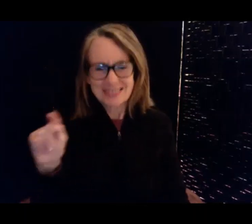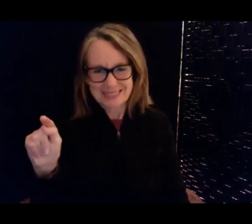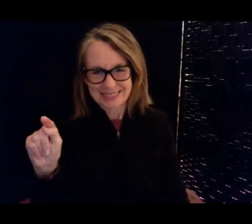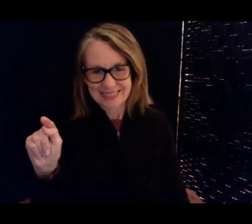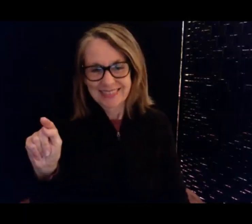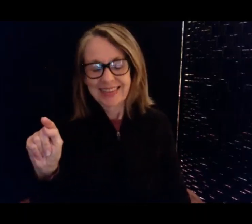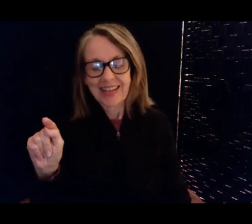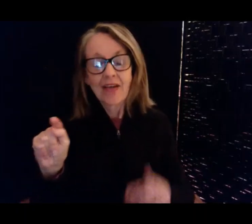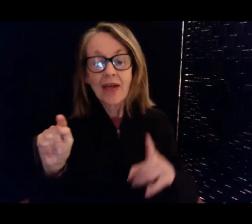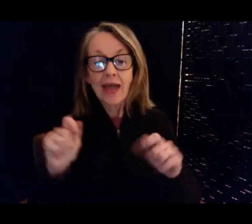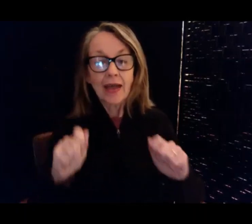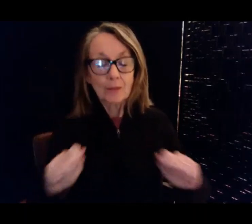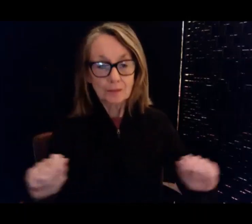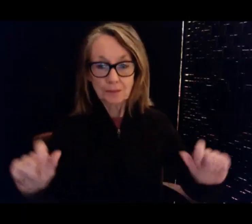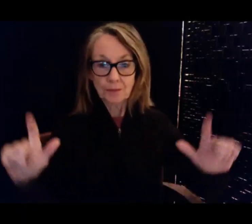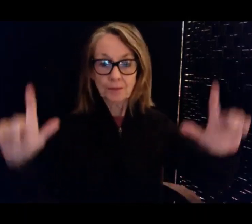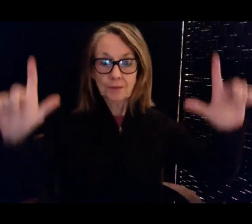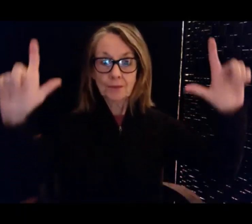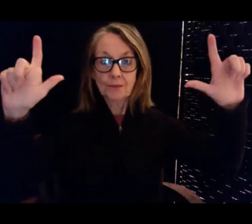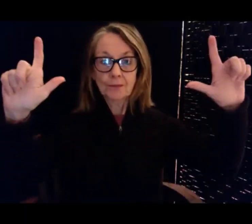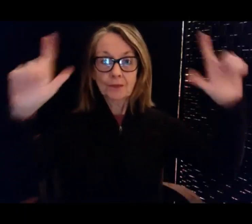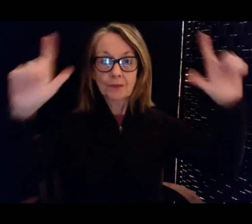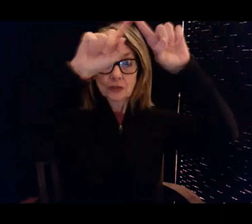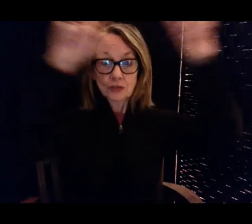on front at our meetings on a screen where everyone can